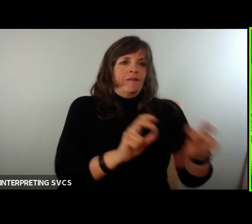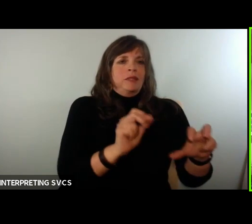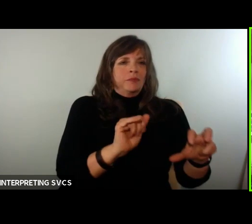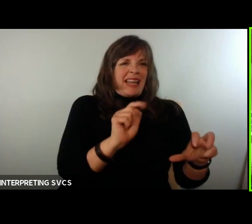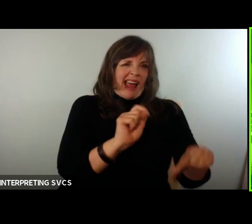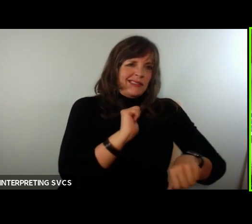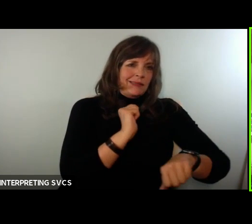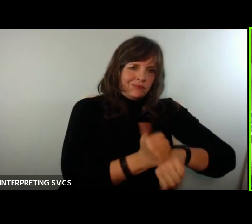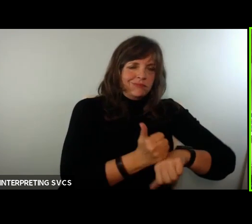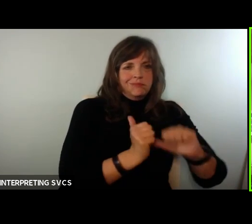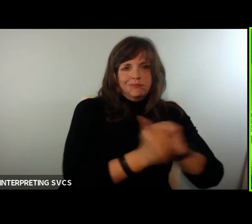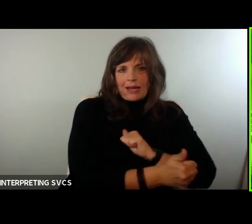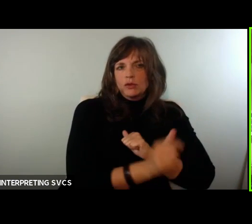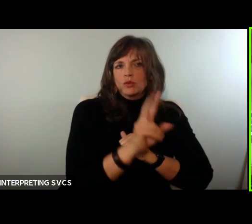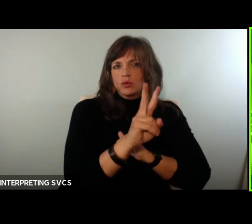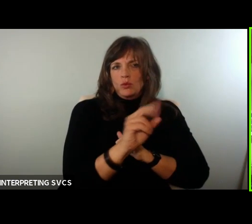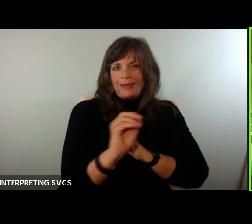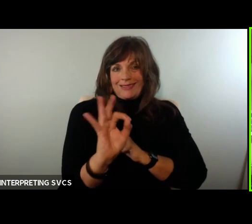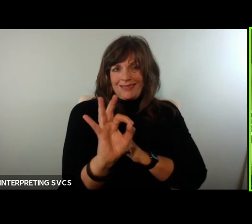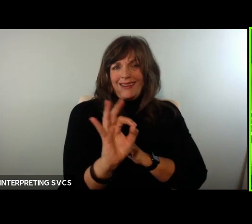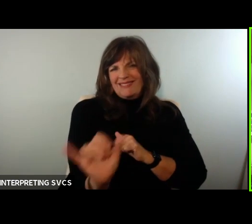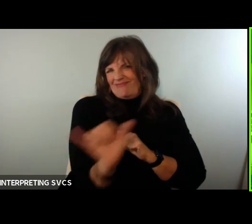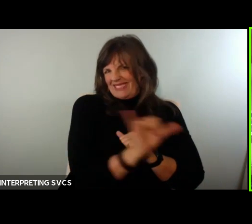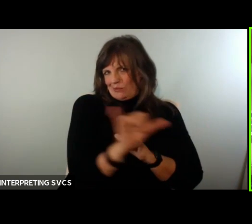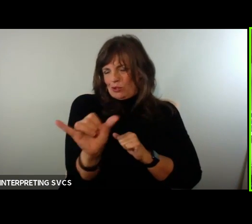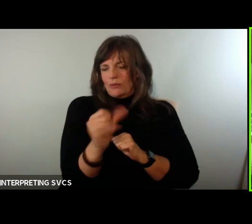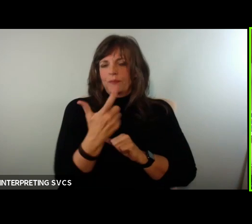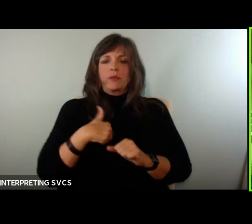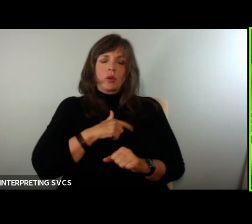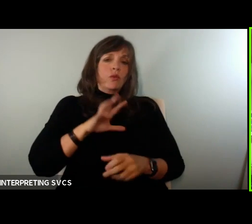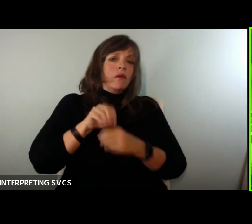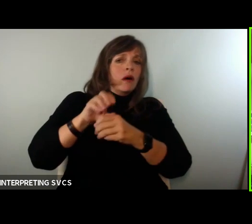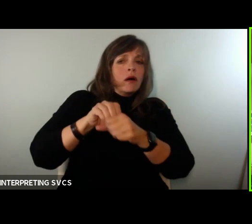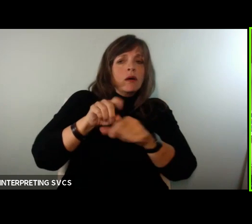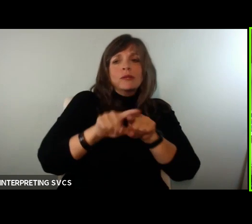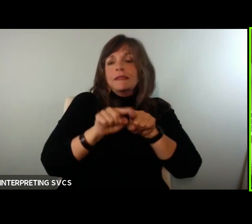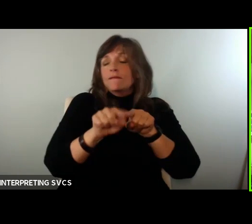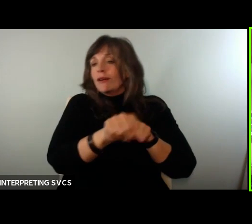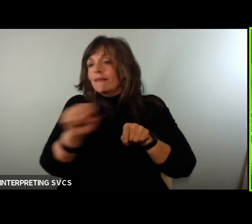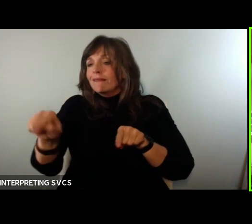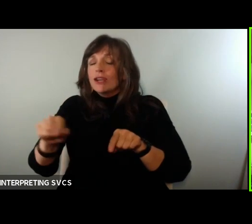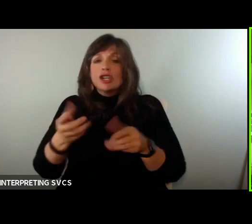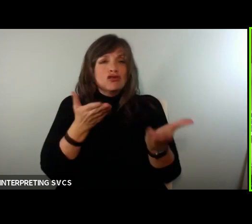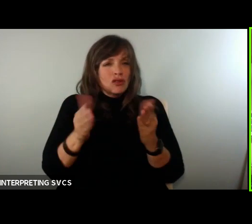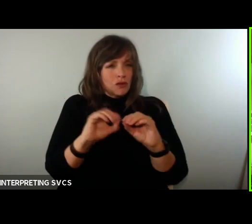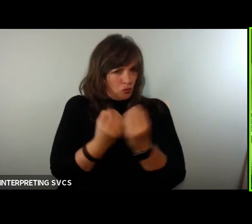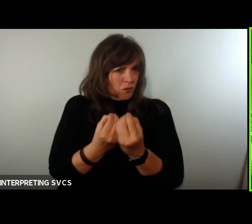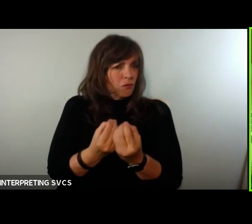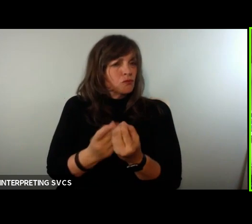TCG will join with other federal art service organizations to advocate for the arts and individual artists